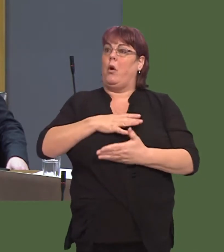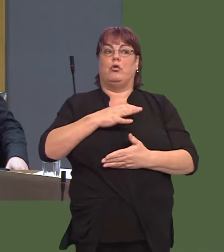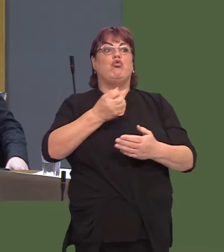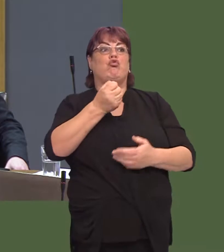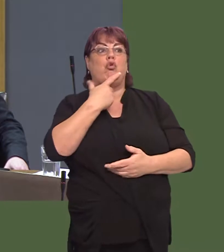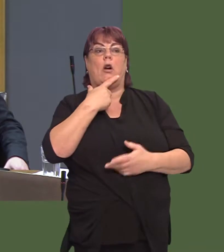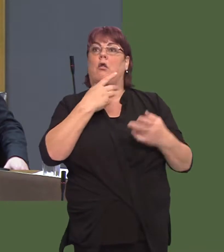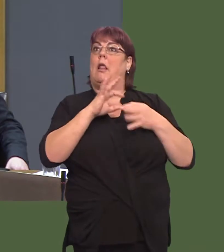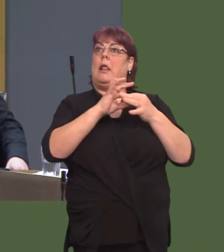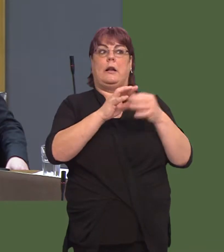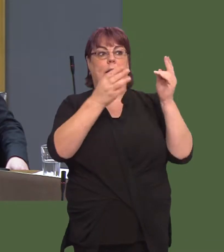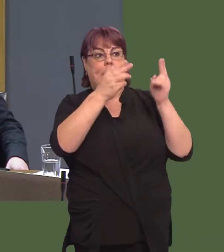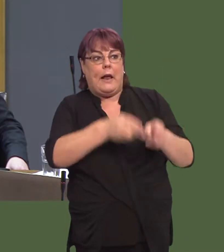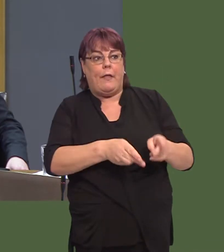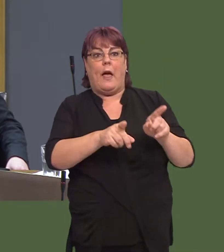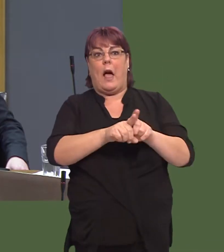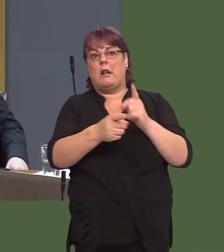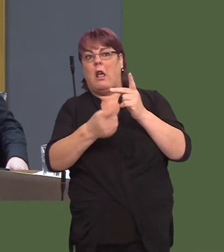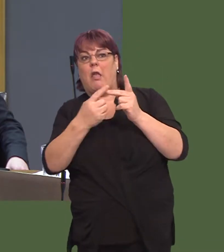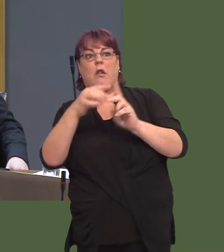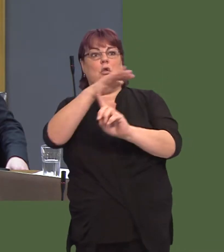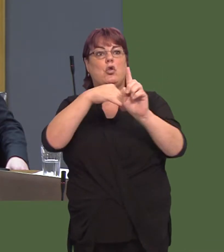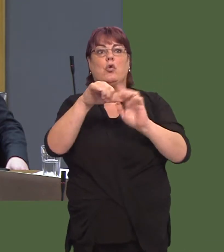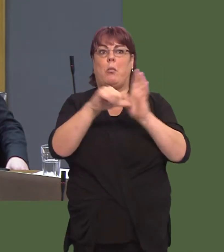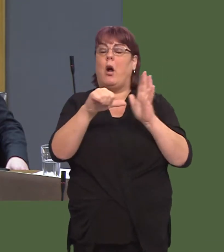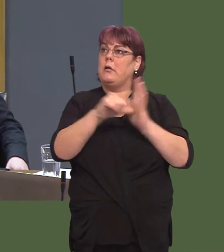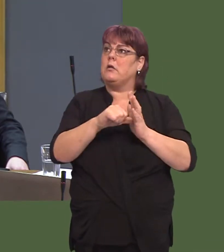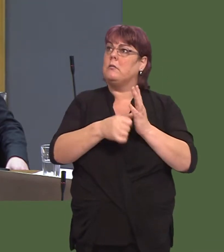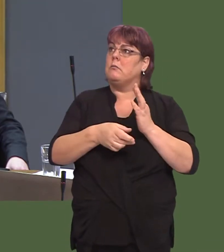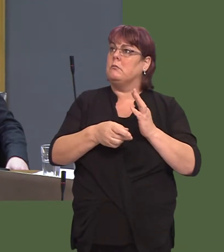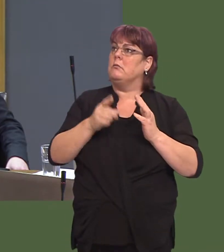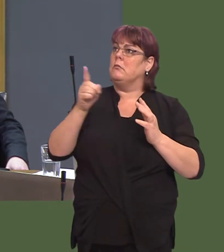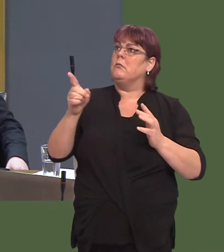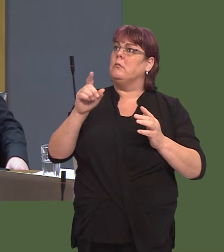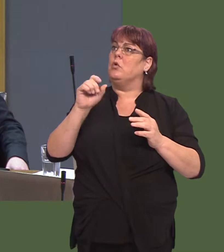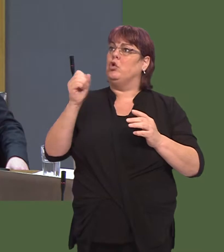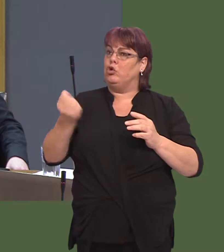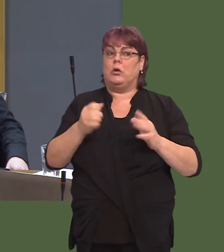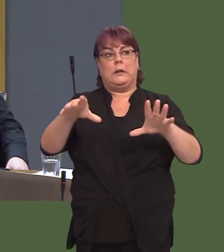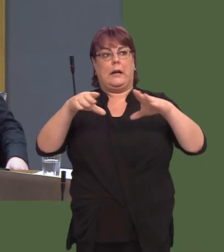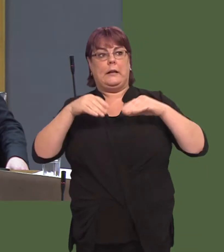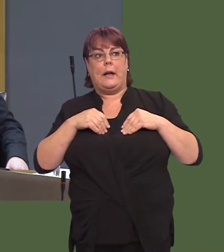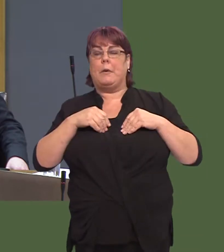wider social problems, you would be open to the solutions proposed by Plaid Cymru police